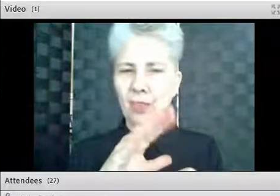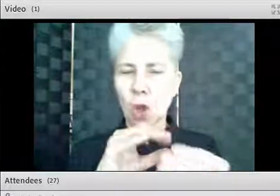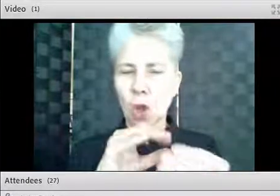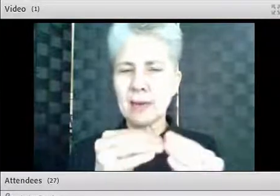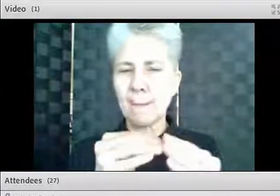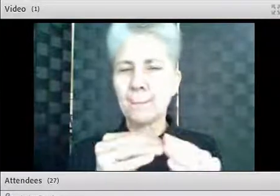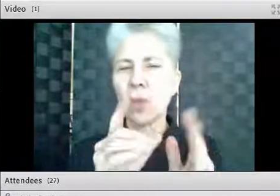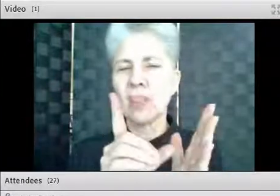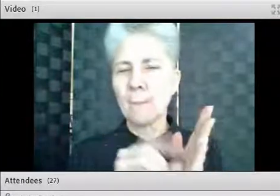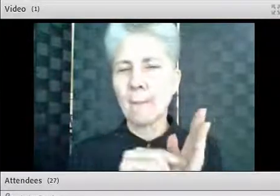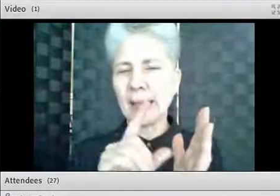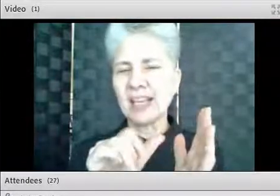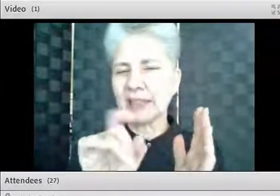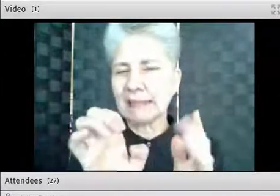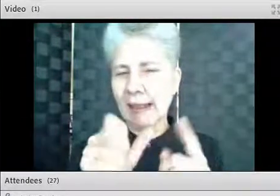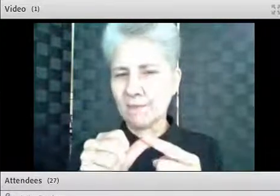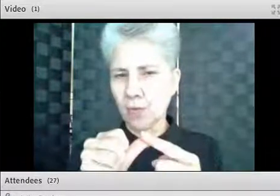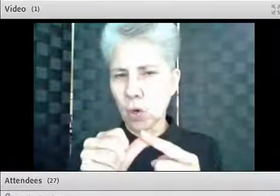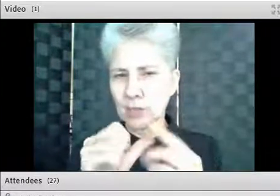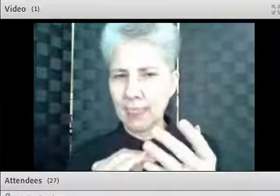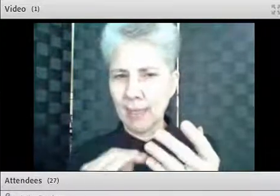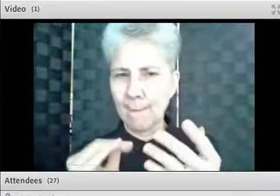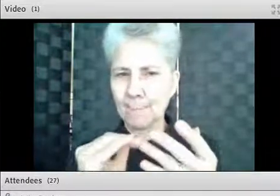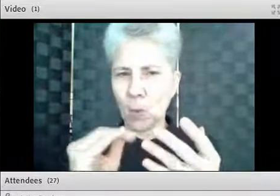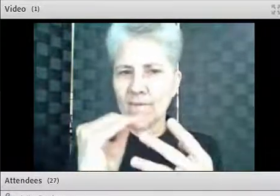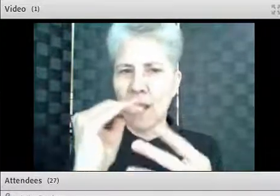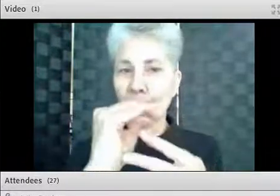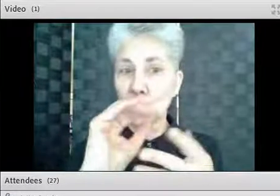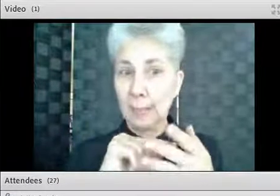and then move back to the beginning, okay?